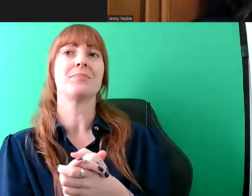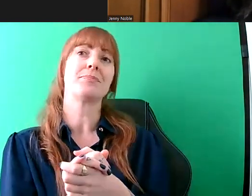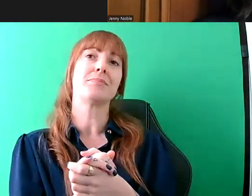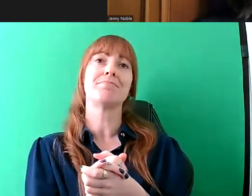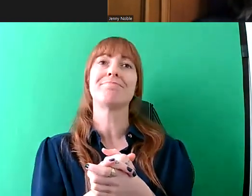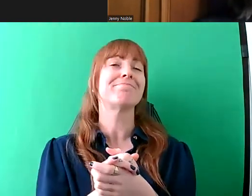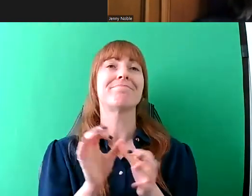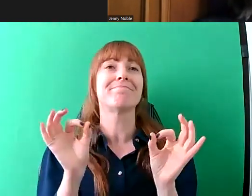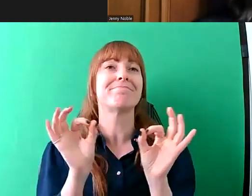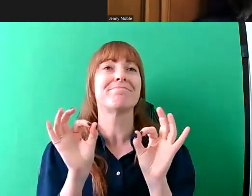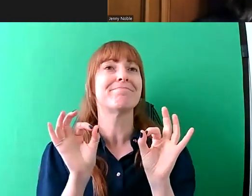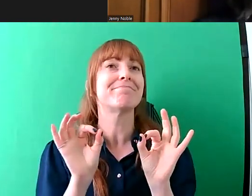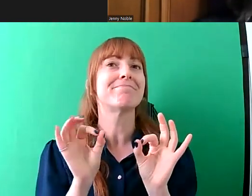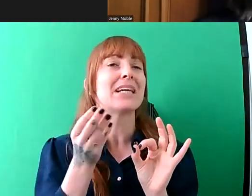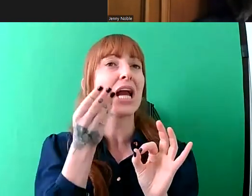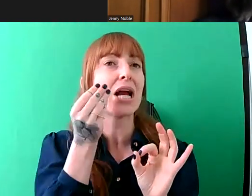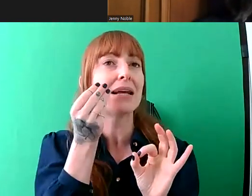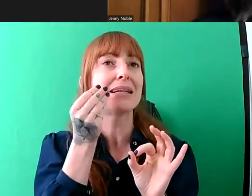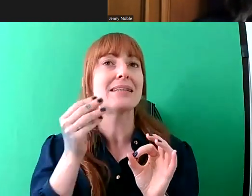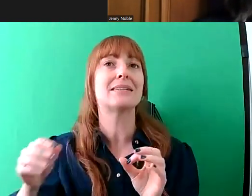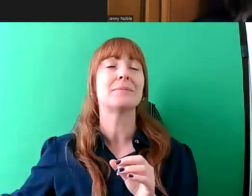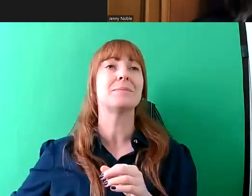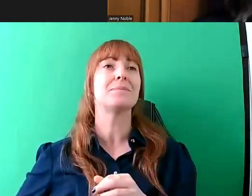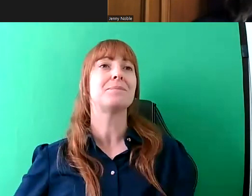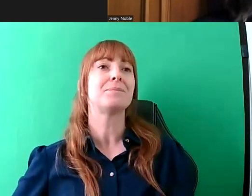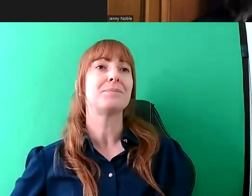Charlotte: Sorry, I couldn’t hear the rest of the question there. I think it cut out I don't know whether that...